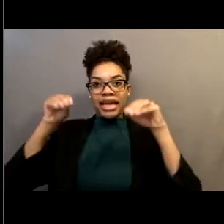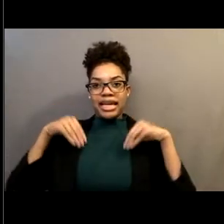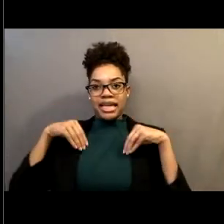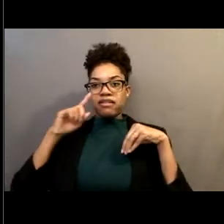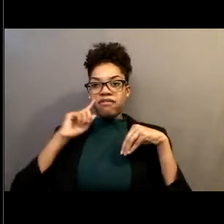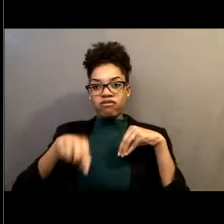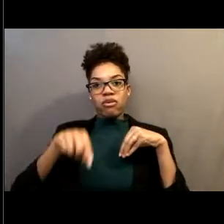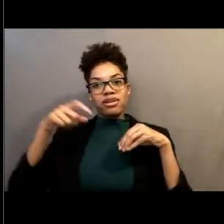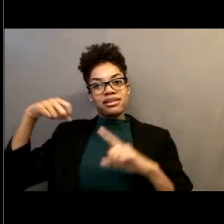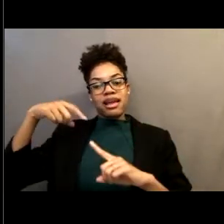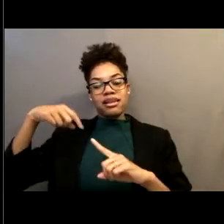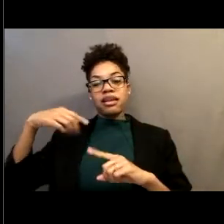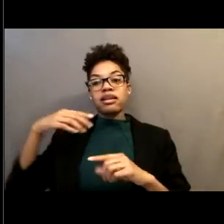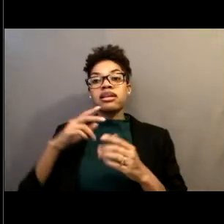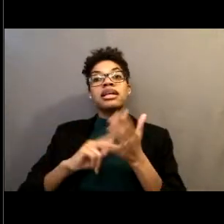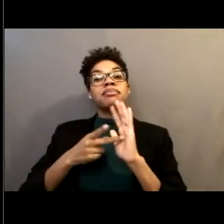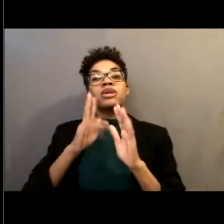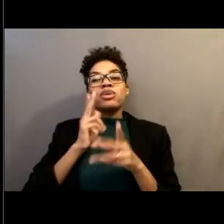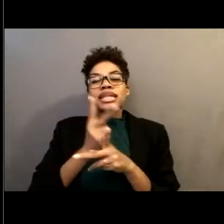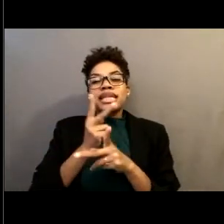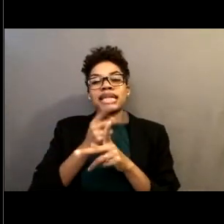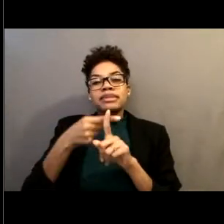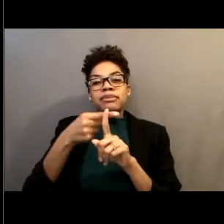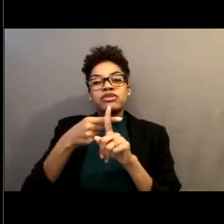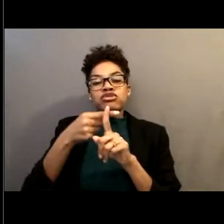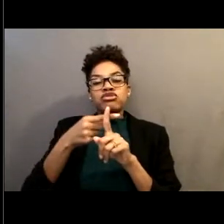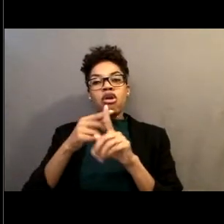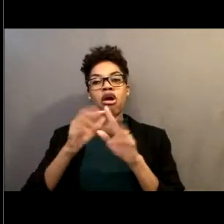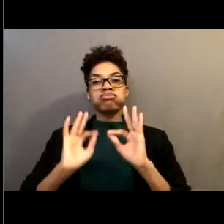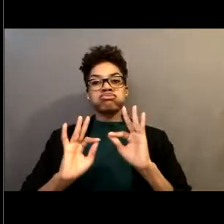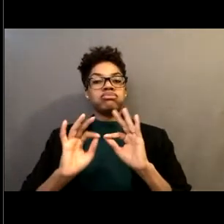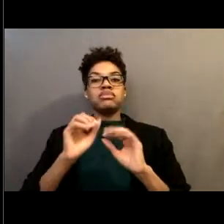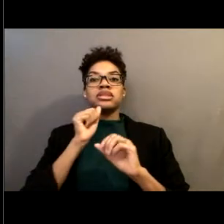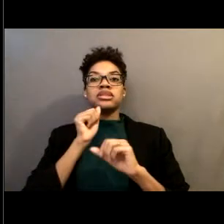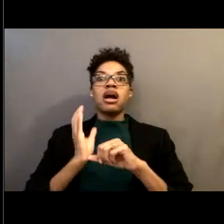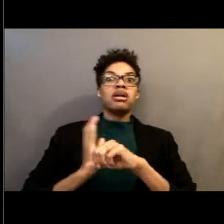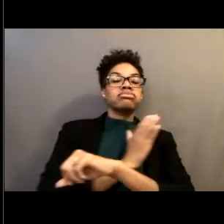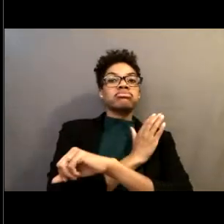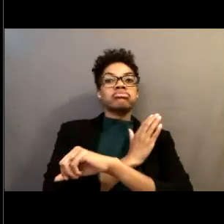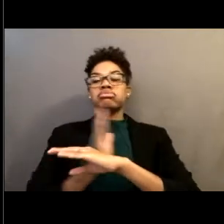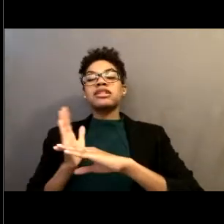So that's a really good question because that's these are called thermal blankets